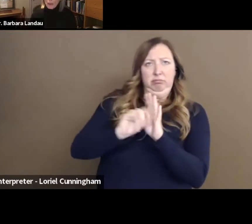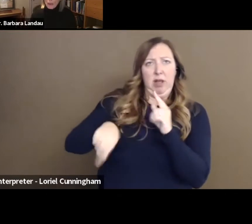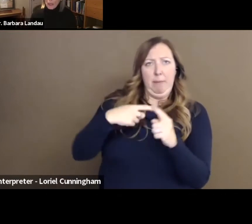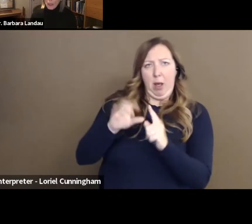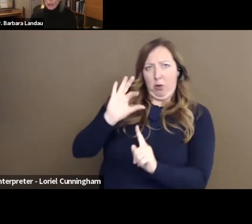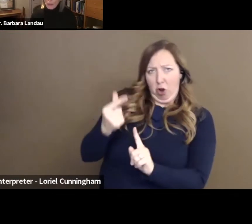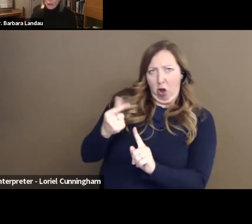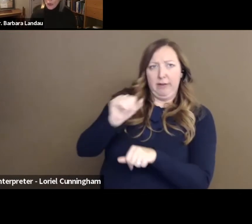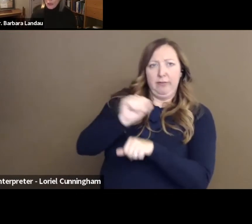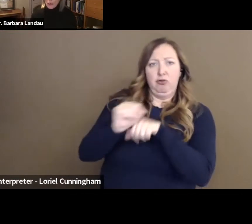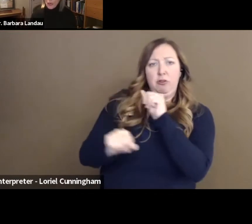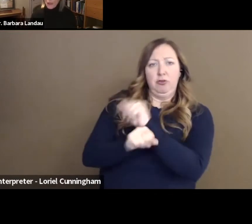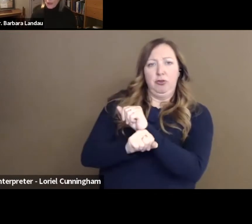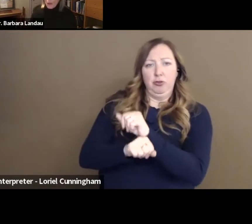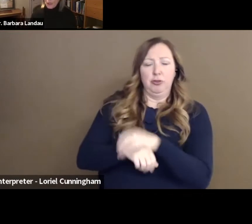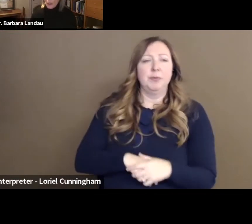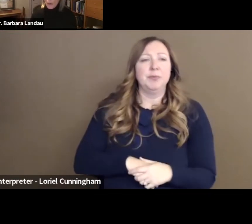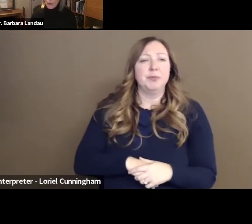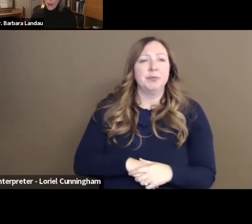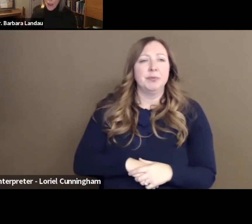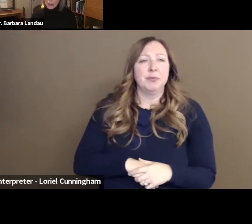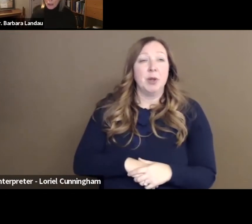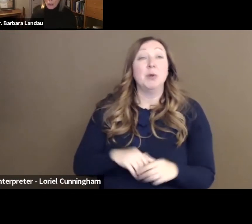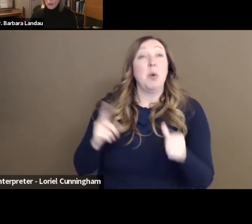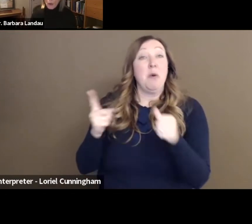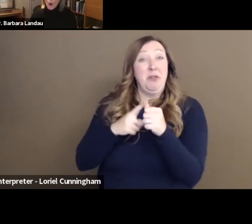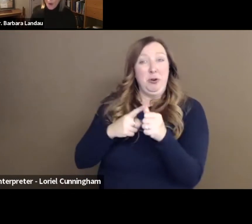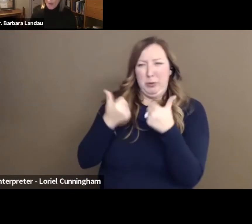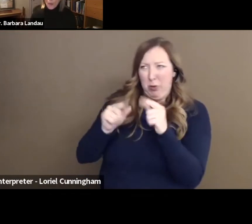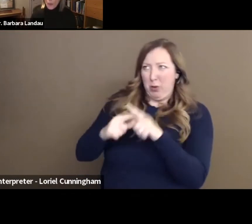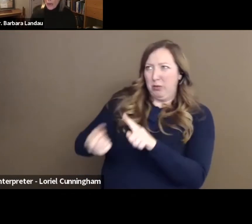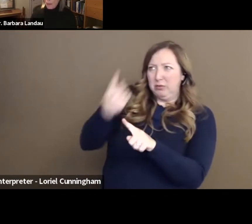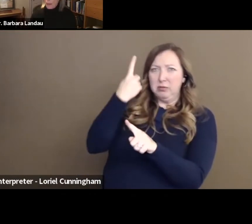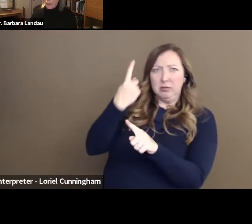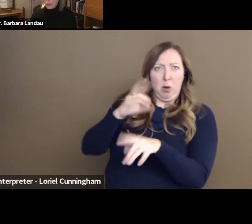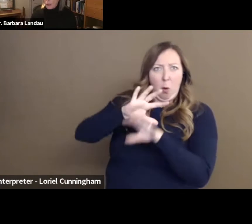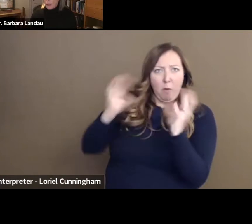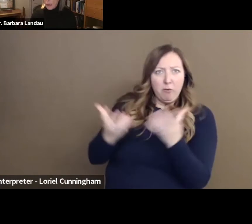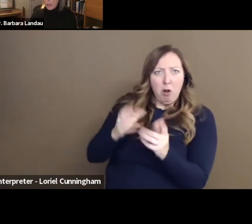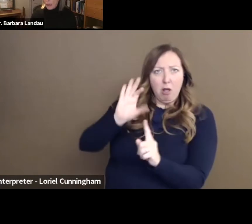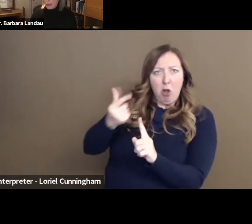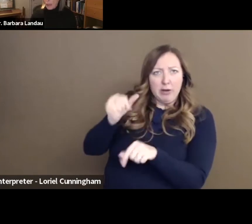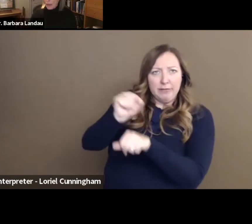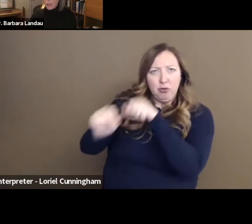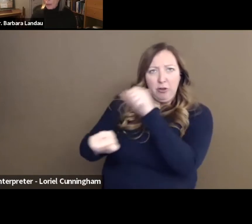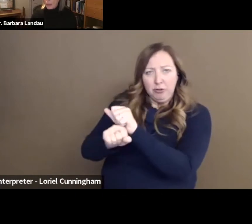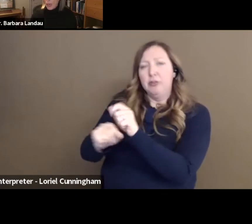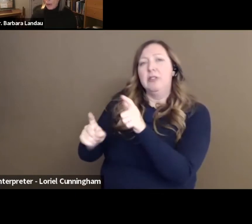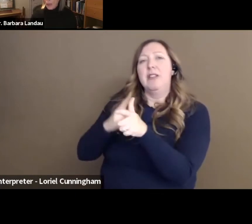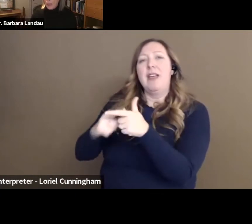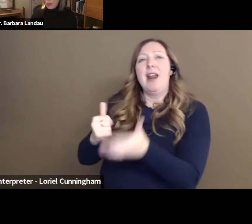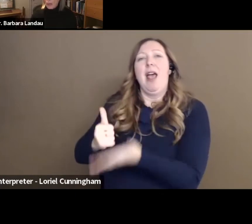understand cognitive structure and then to work our way back to what the brain